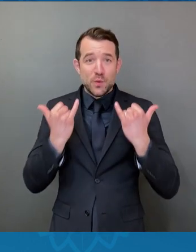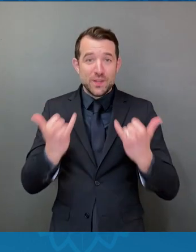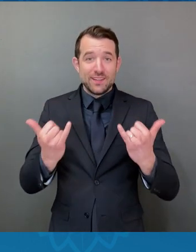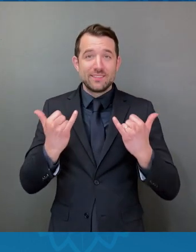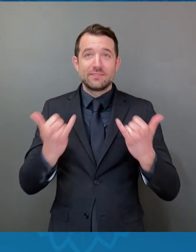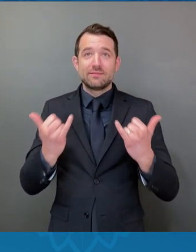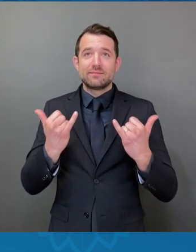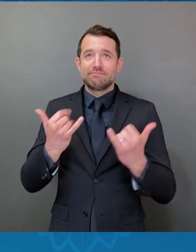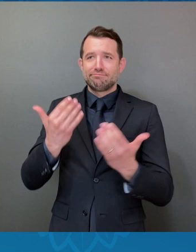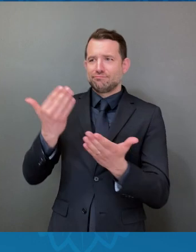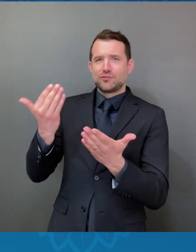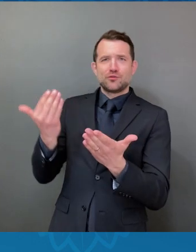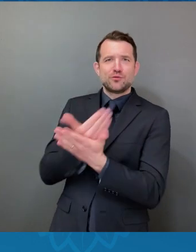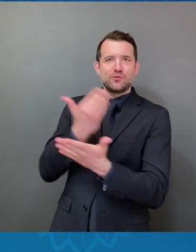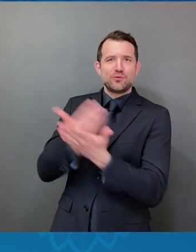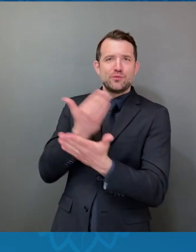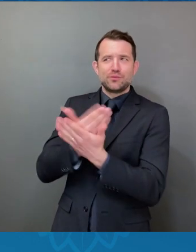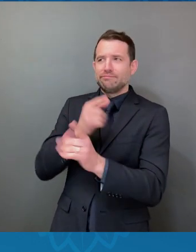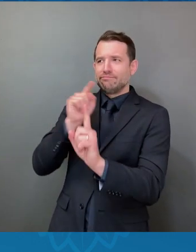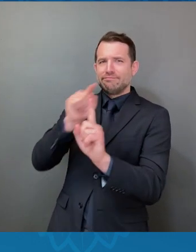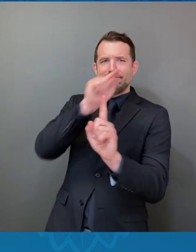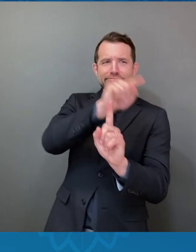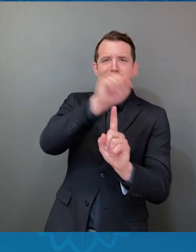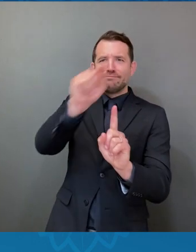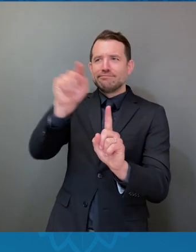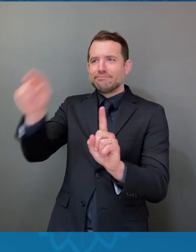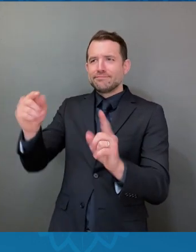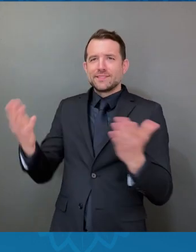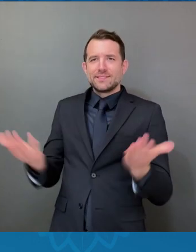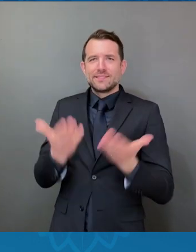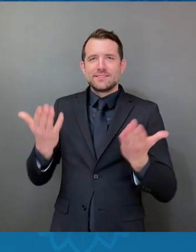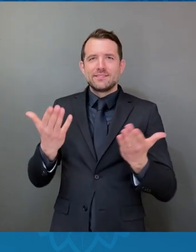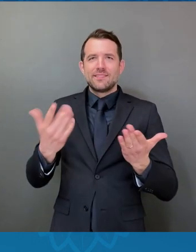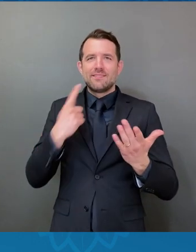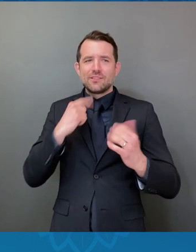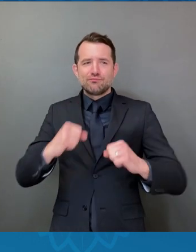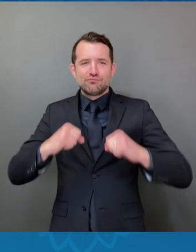shared effort to protect the sacred right to vote free, fair and secure elections.